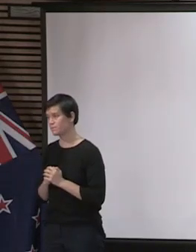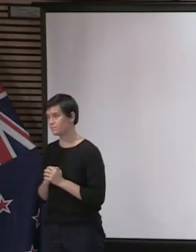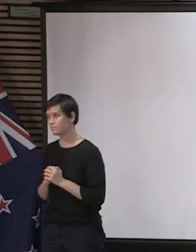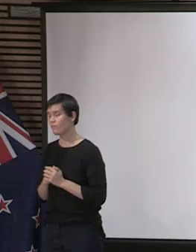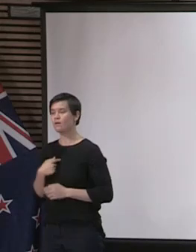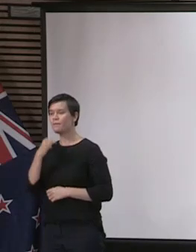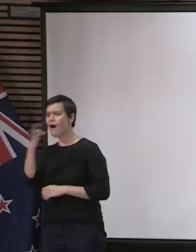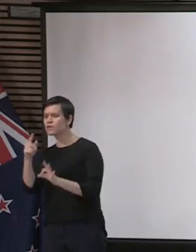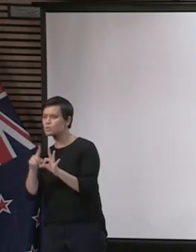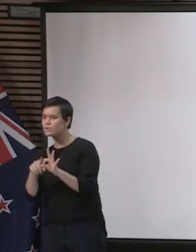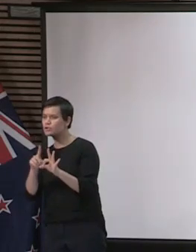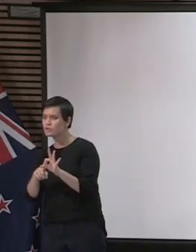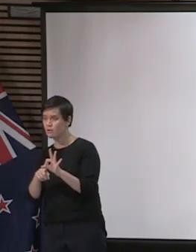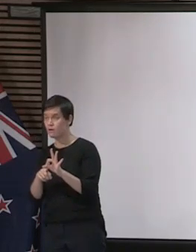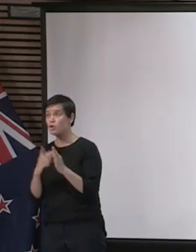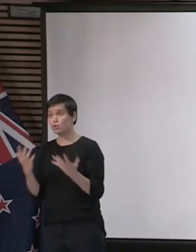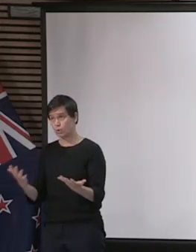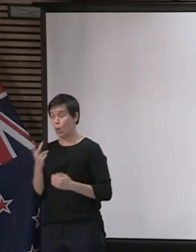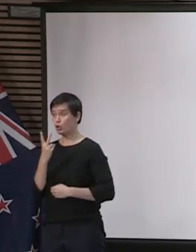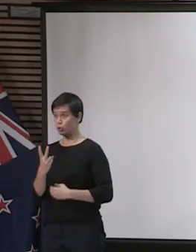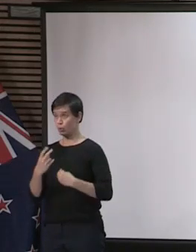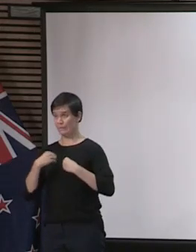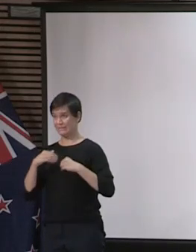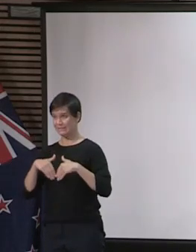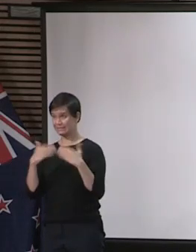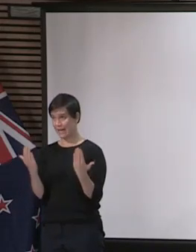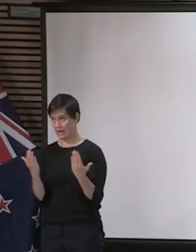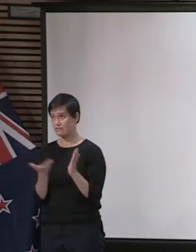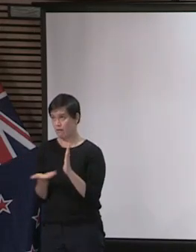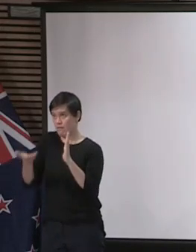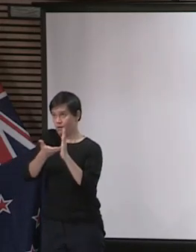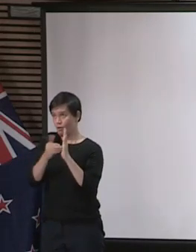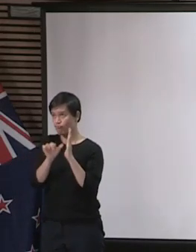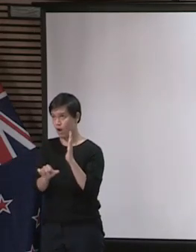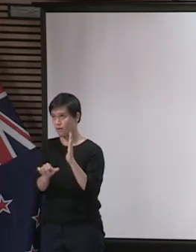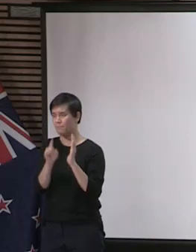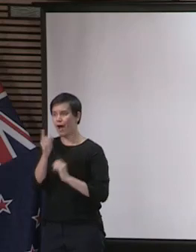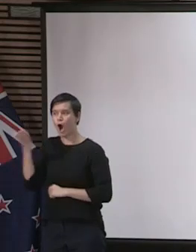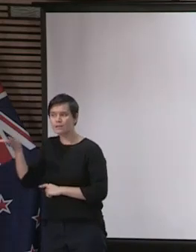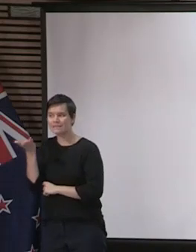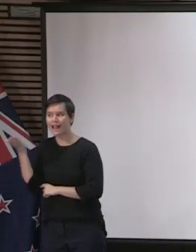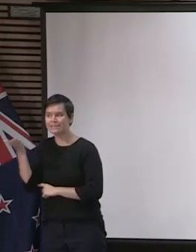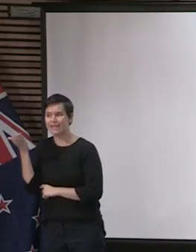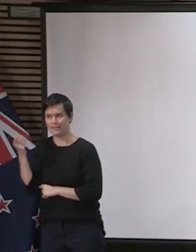alright Level 3. When you say it is only two business days.